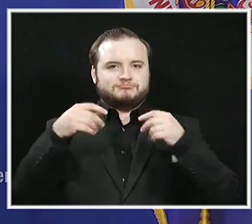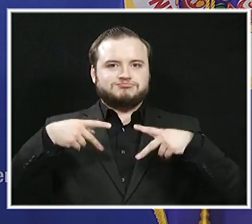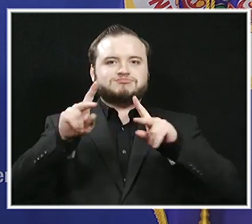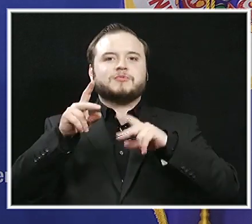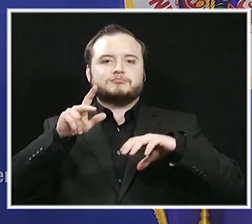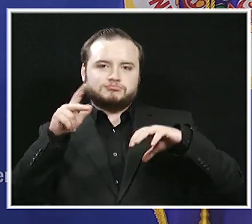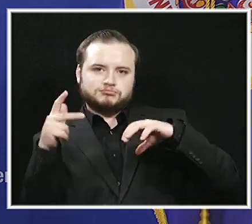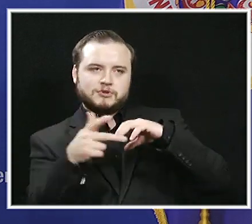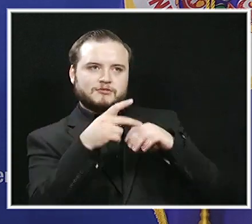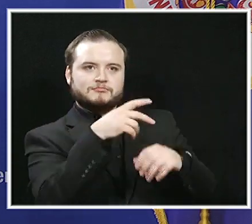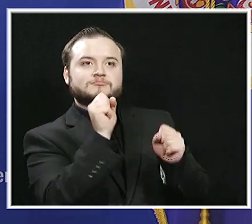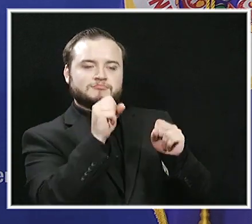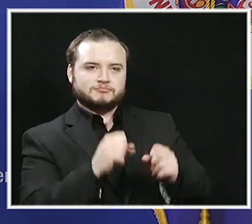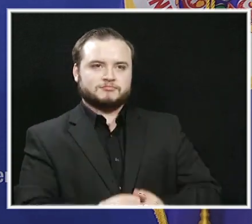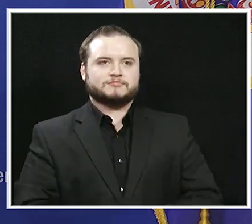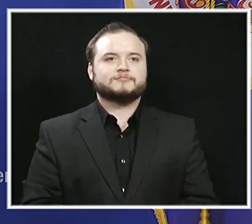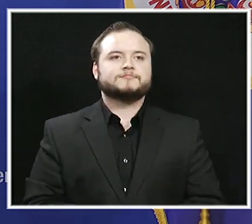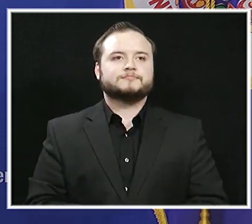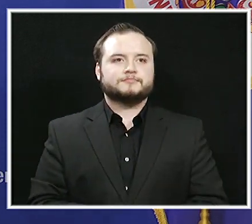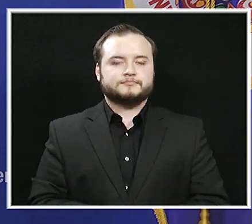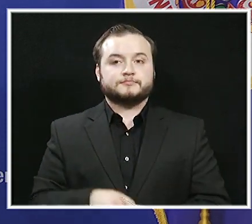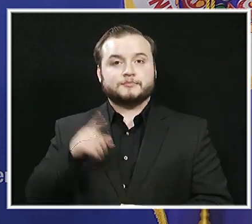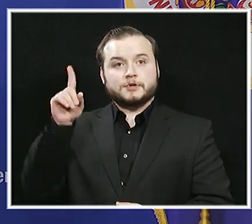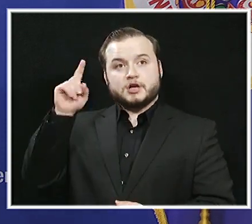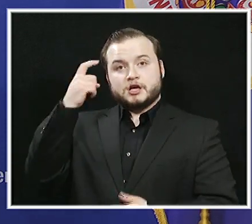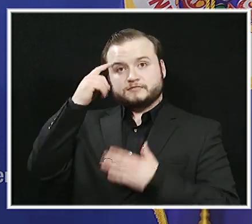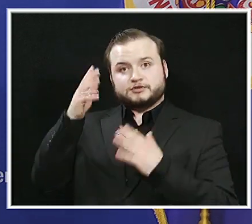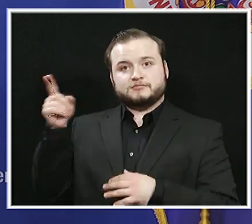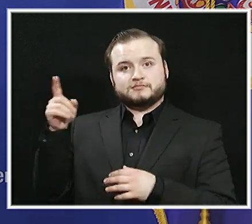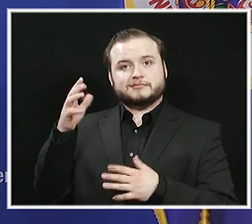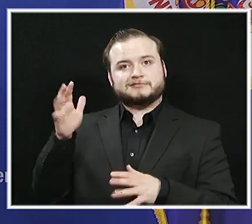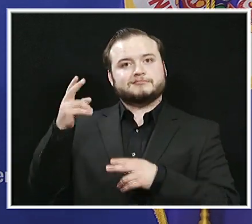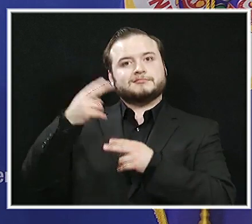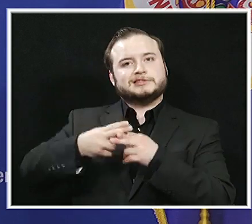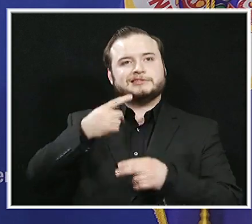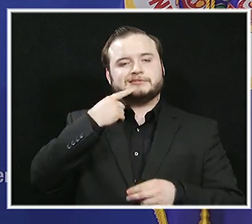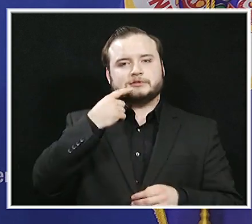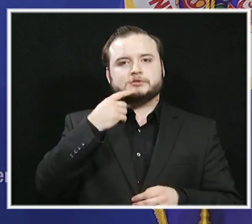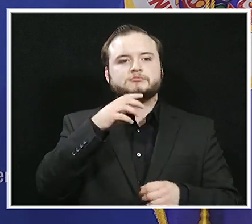the day that we had the drive-through clinic in Worthington a few days ago. And the governor mentioned too, the fact that each of